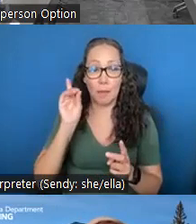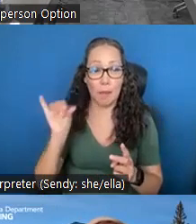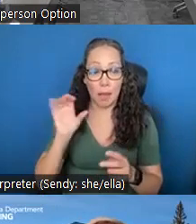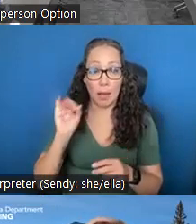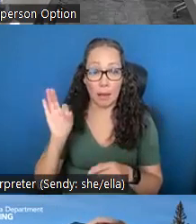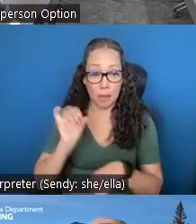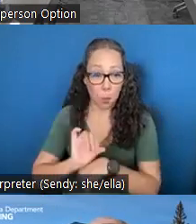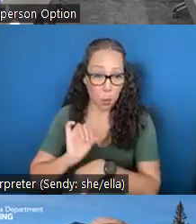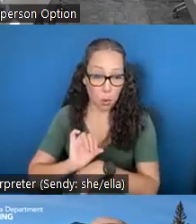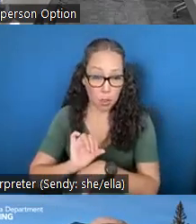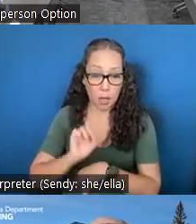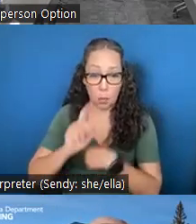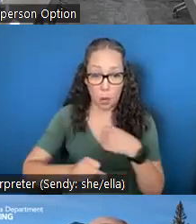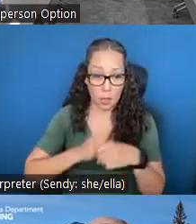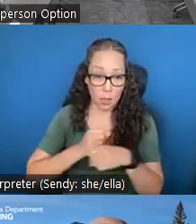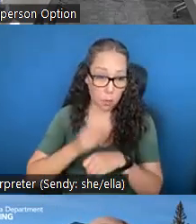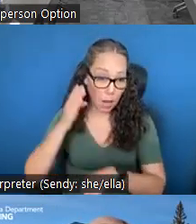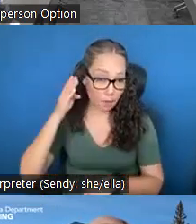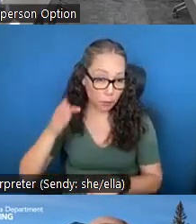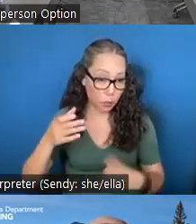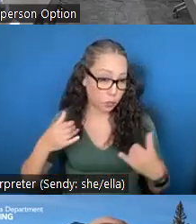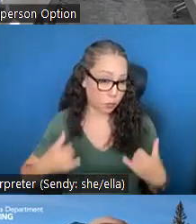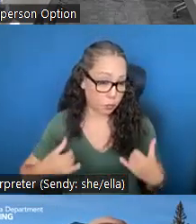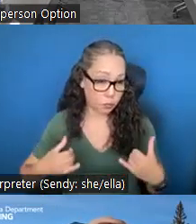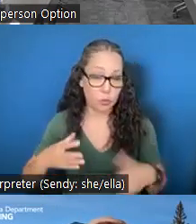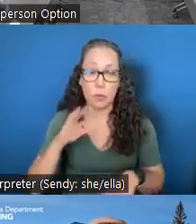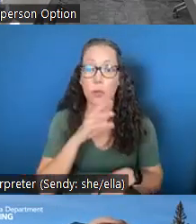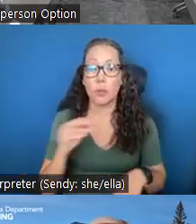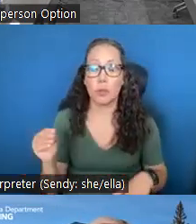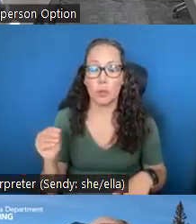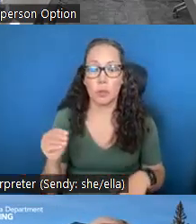we have a really good sense of current and future Trends we better understand